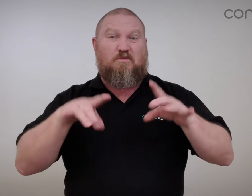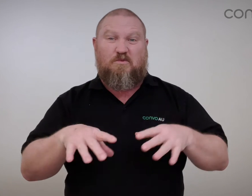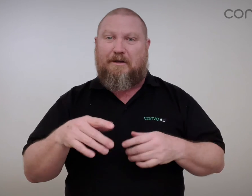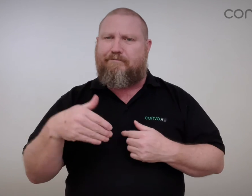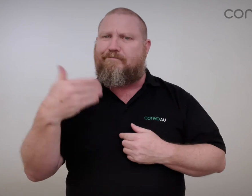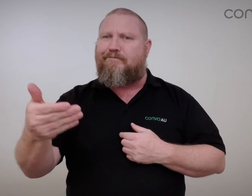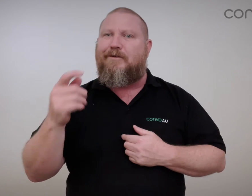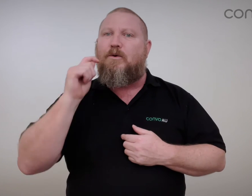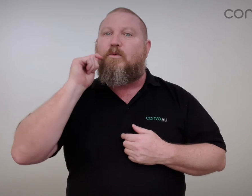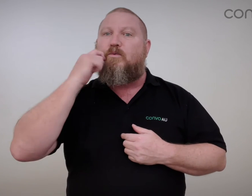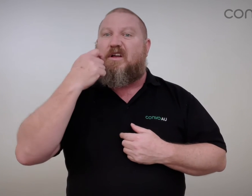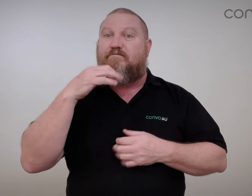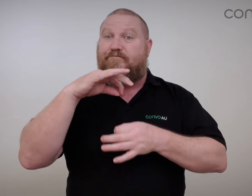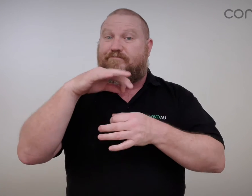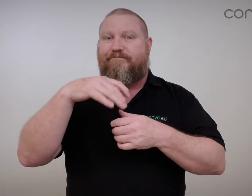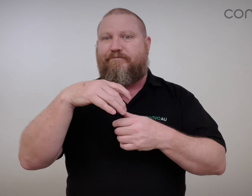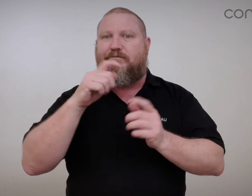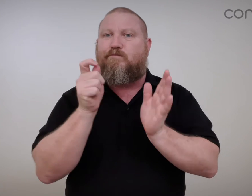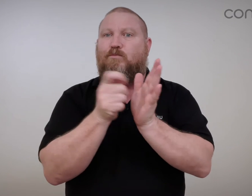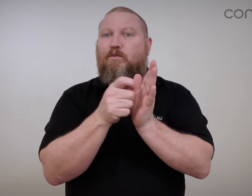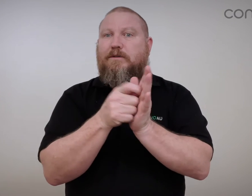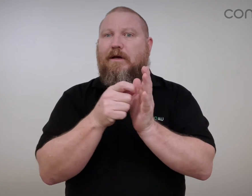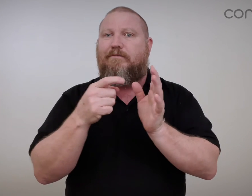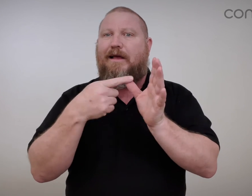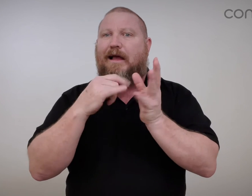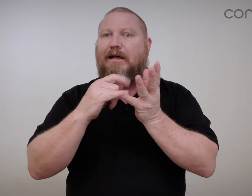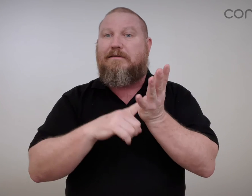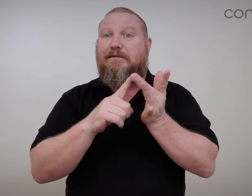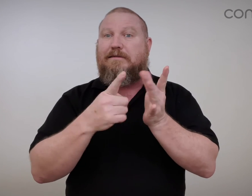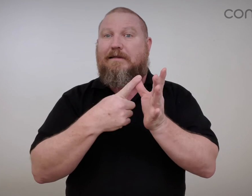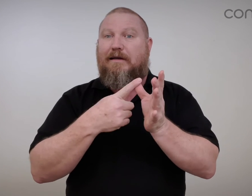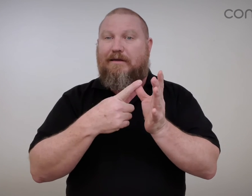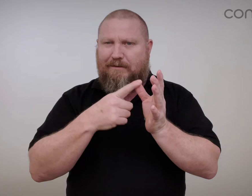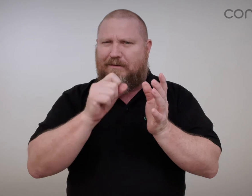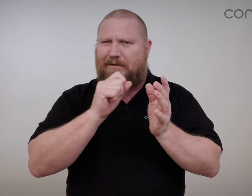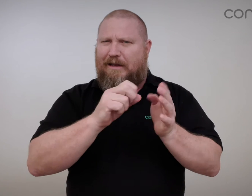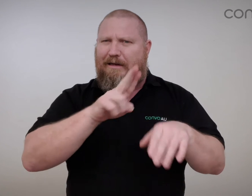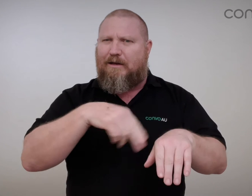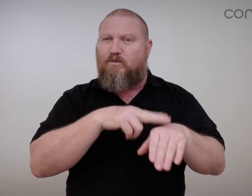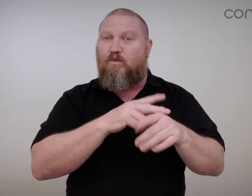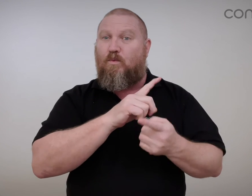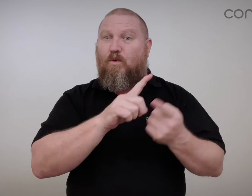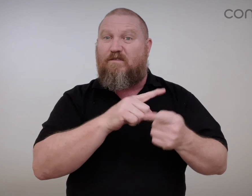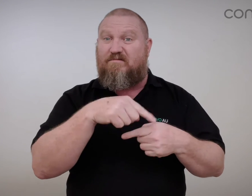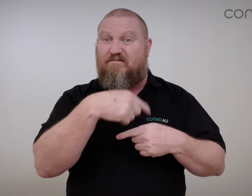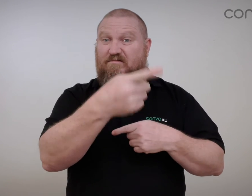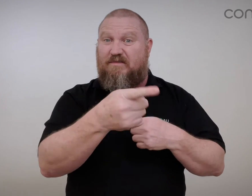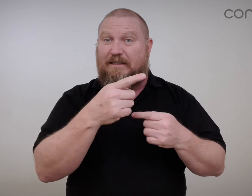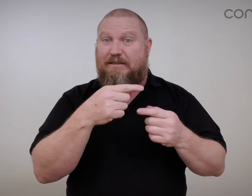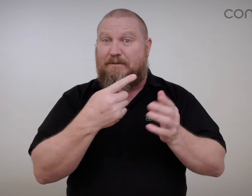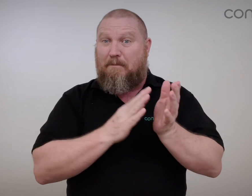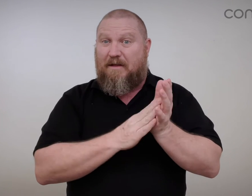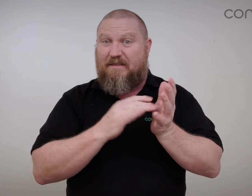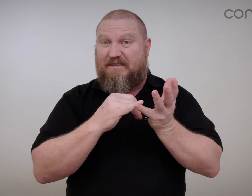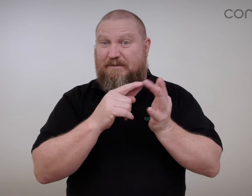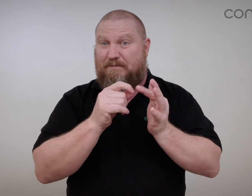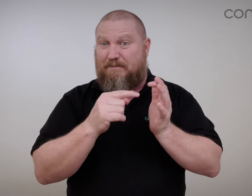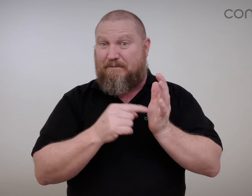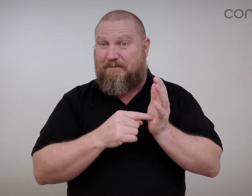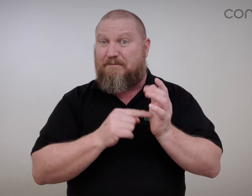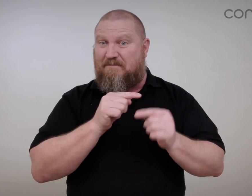Convo Australia is pleased to be sponsoring the ASLIA’s National Conference